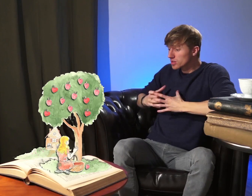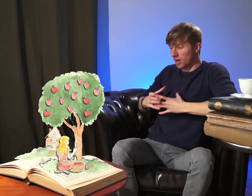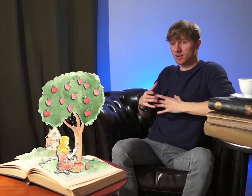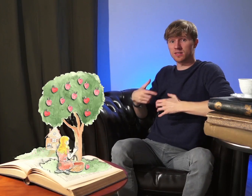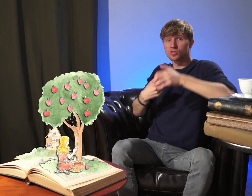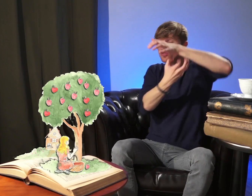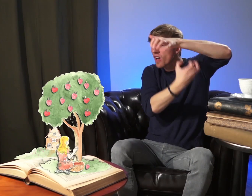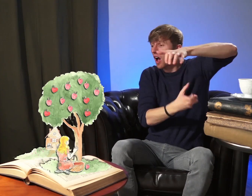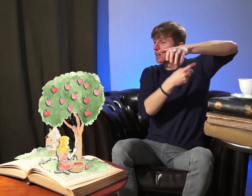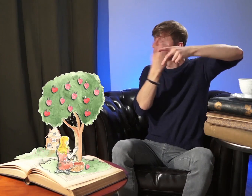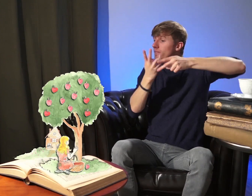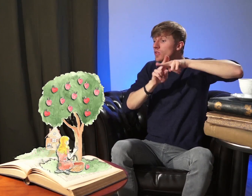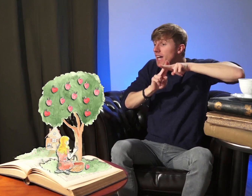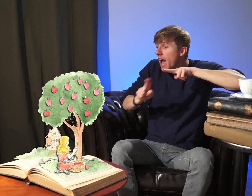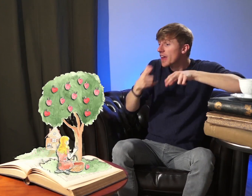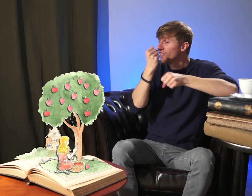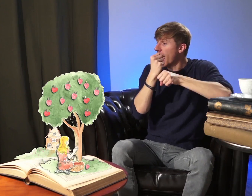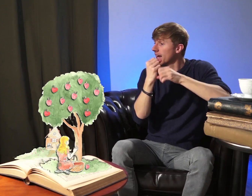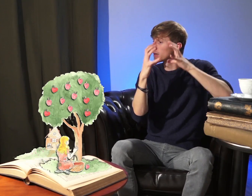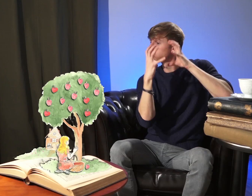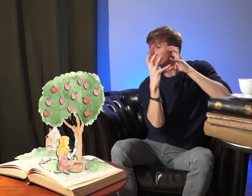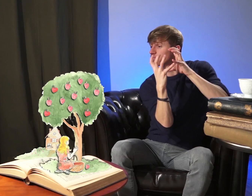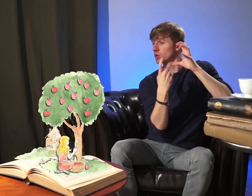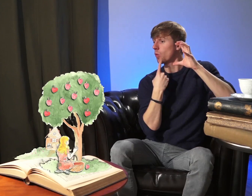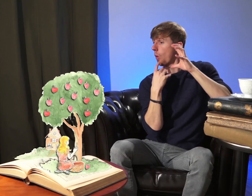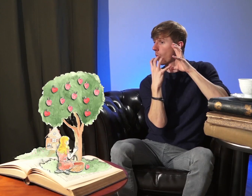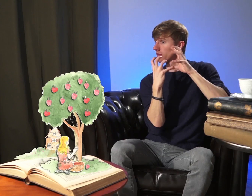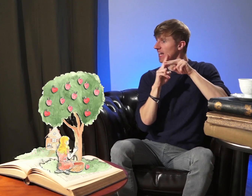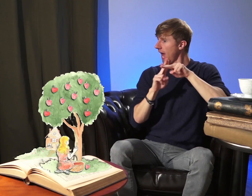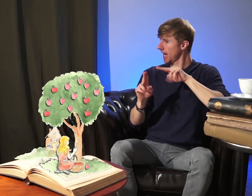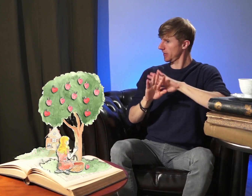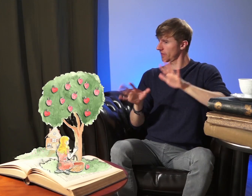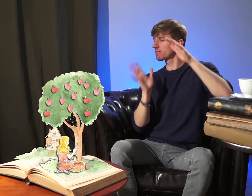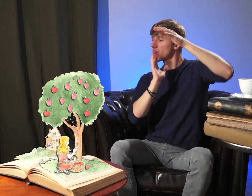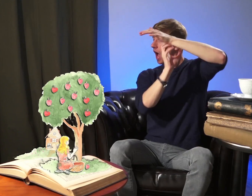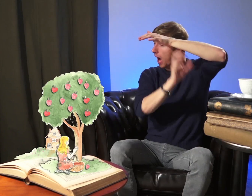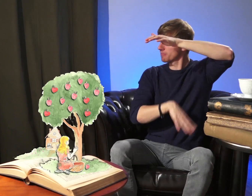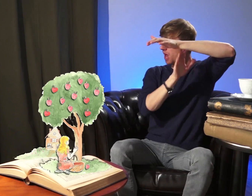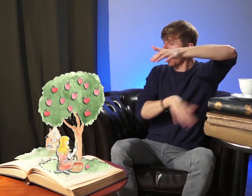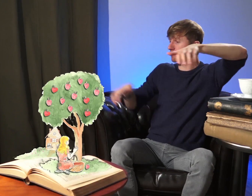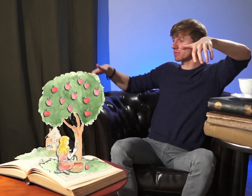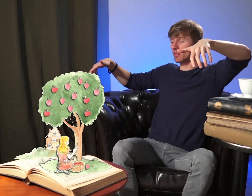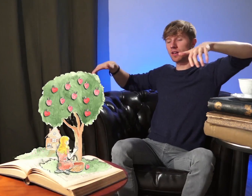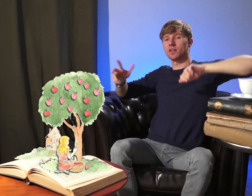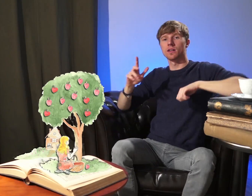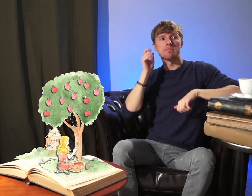"My apples are ripe! I can´t carry them anymore."